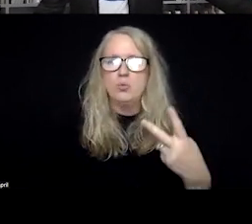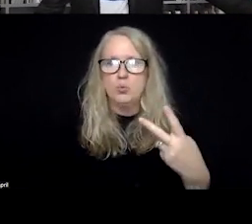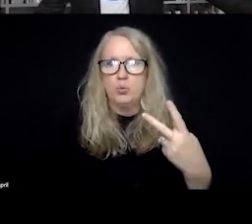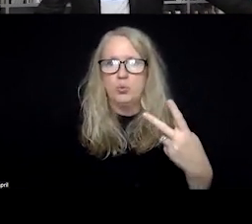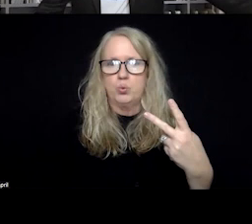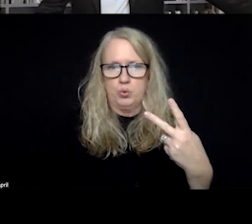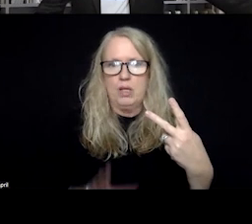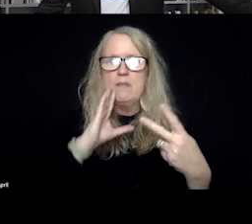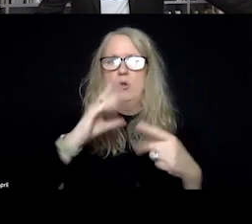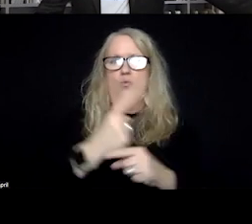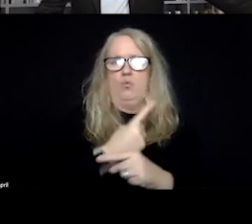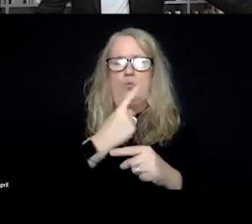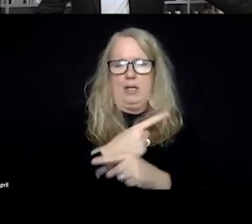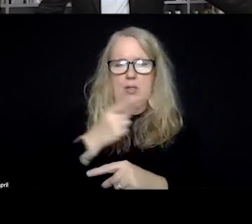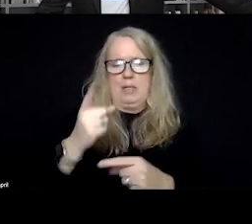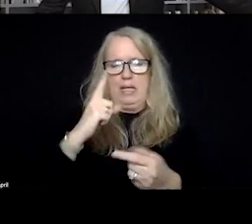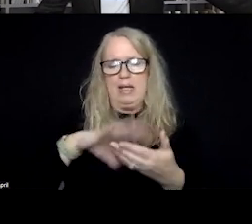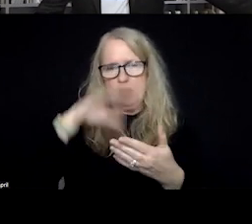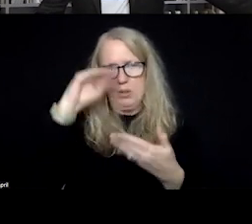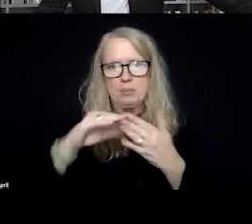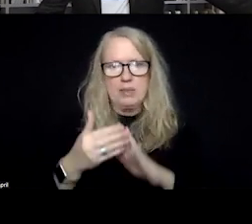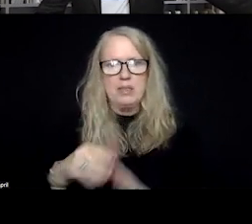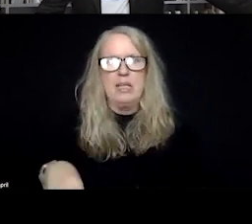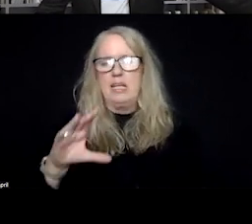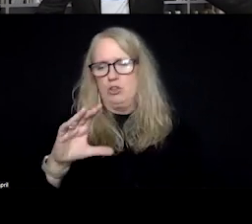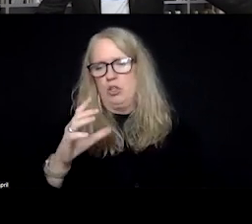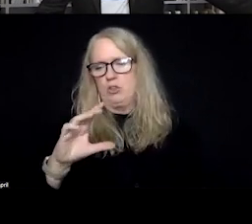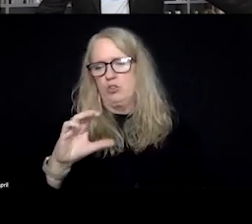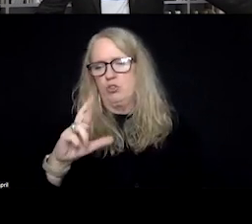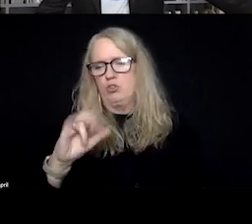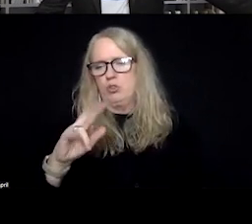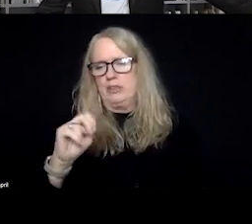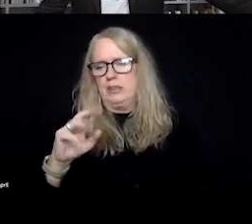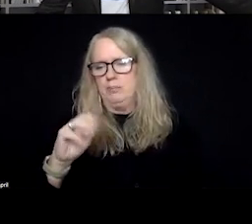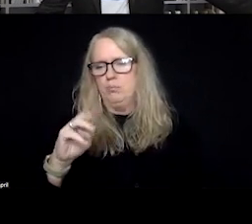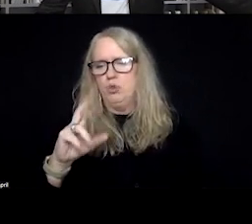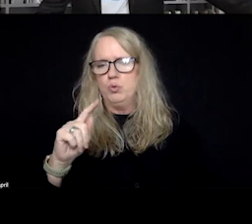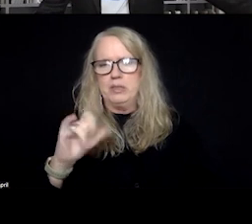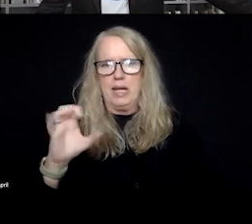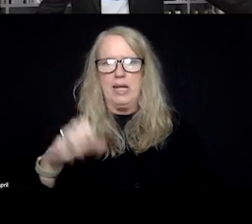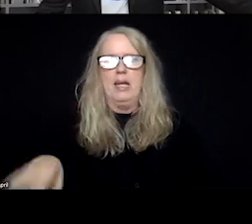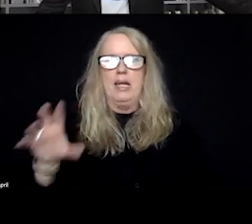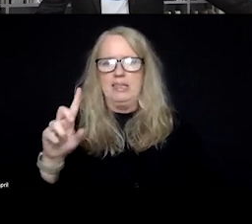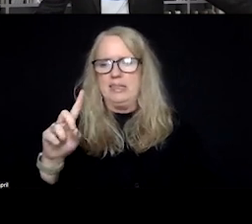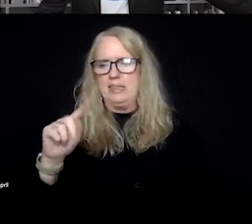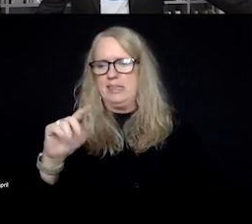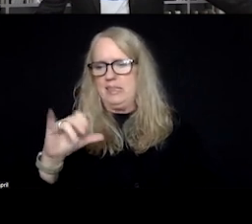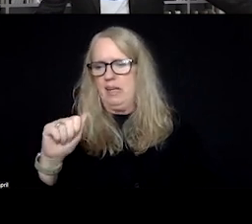OUR REGULARS IN THE COMMUNITY. DOCTOR TIA DOLE FROM VIBRANT -- WE